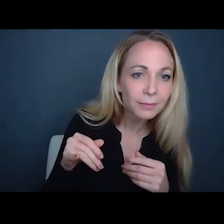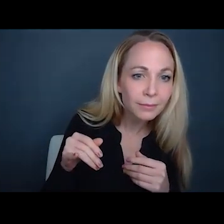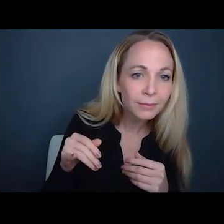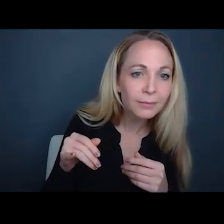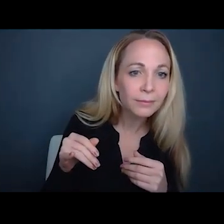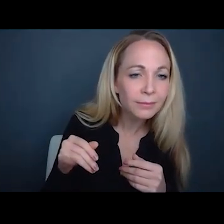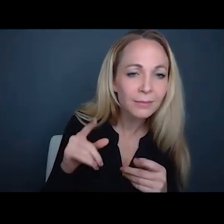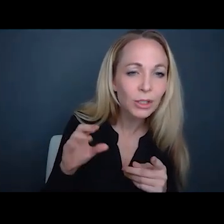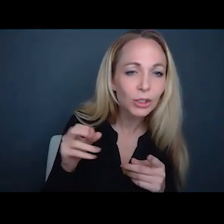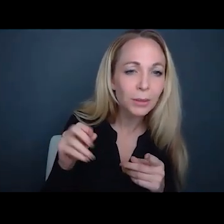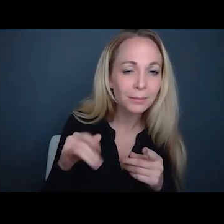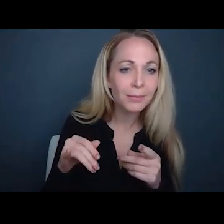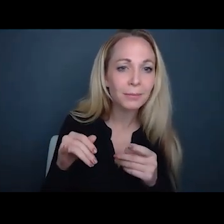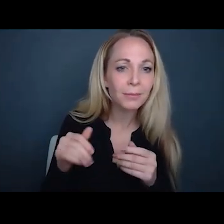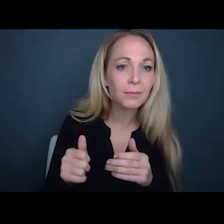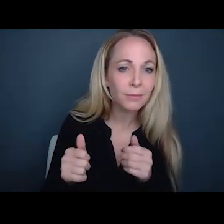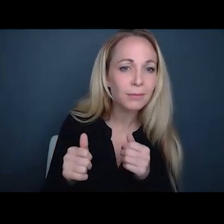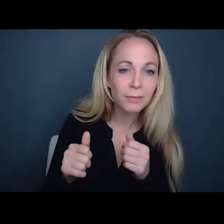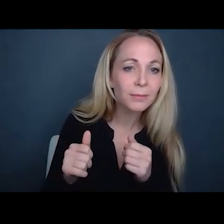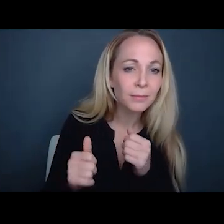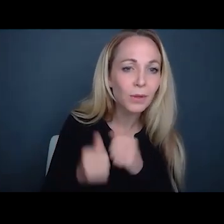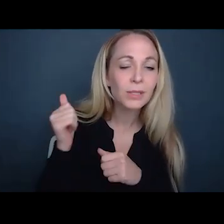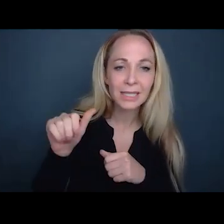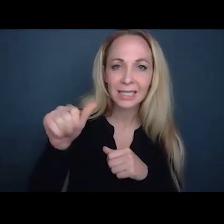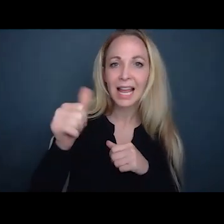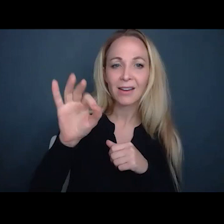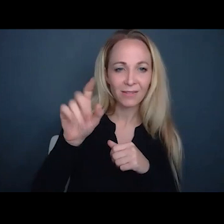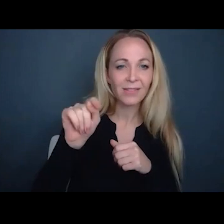And most of the paths were already over 10-feet wide, which was great.